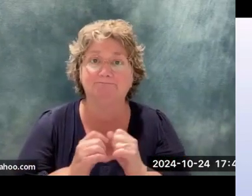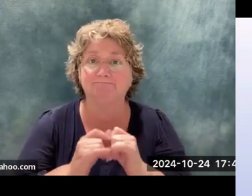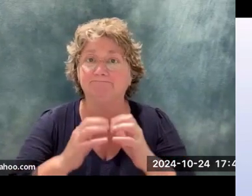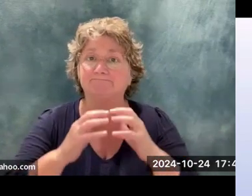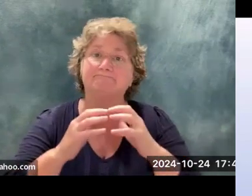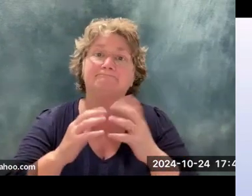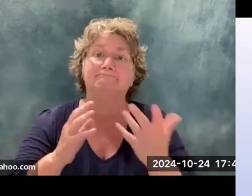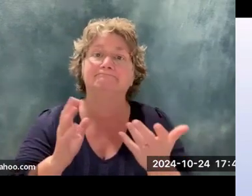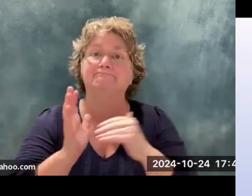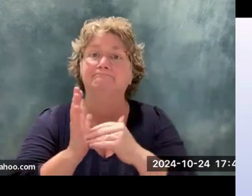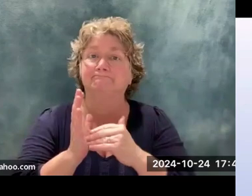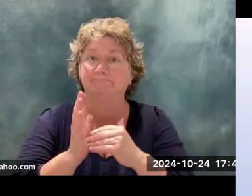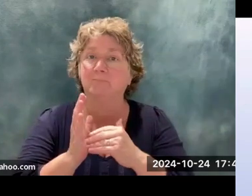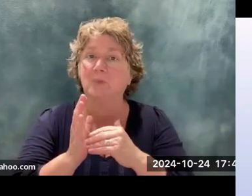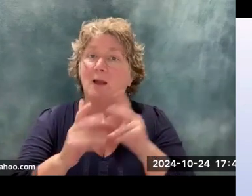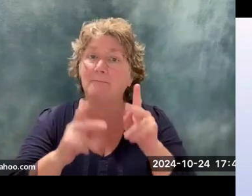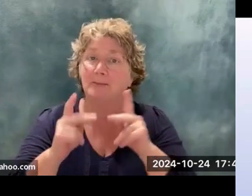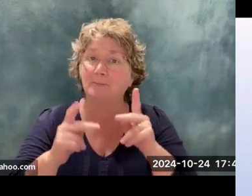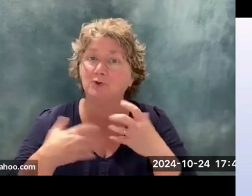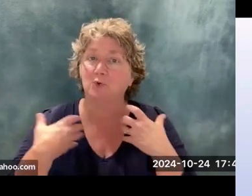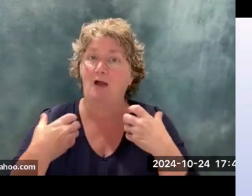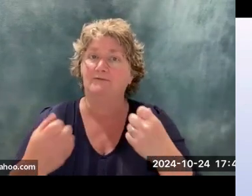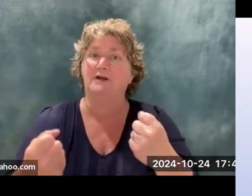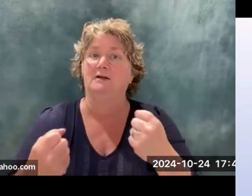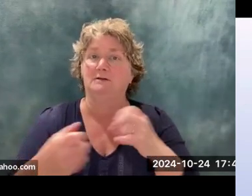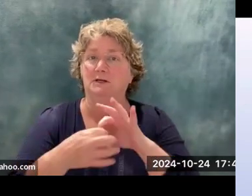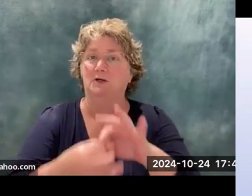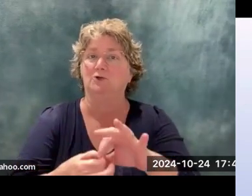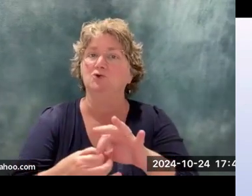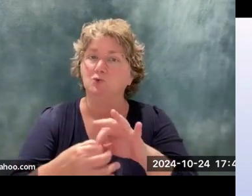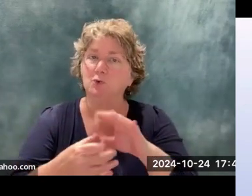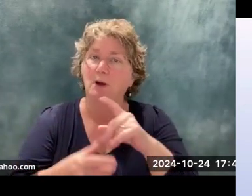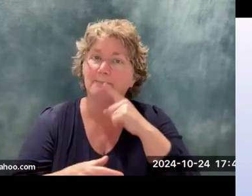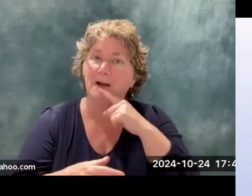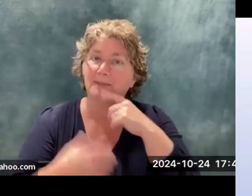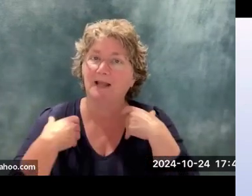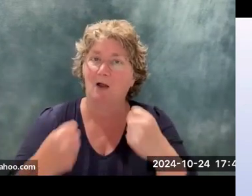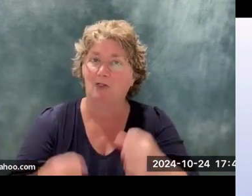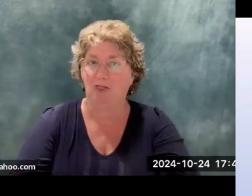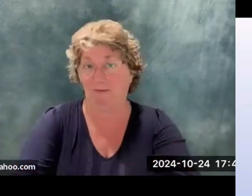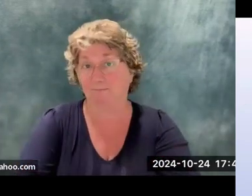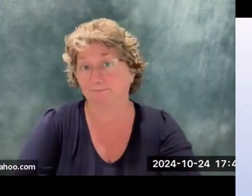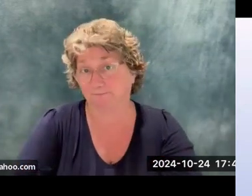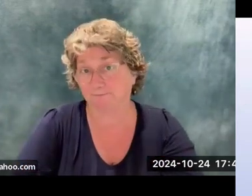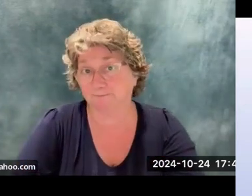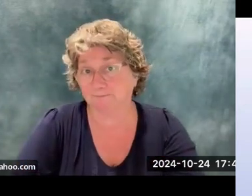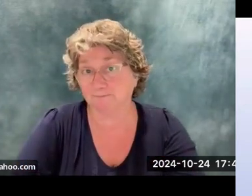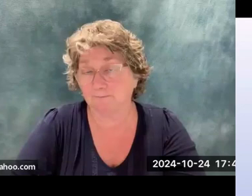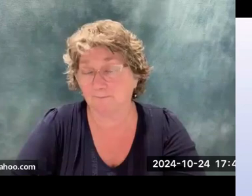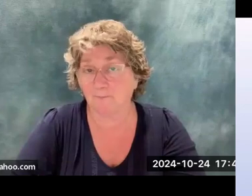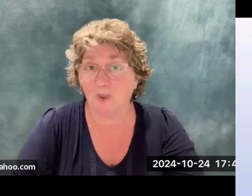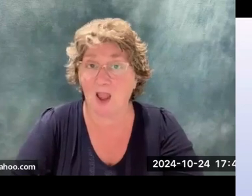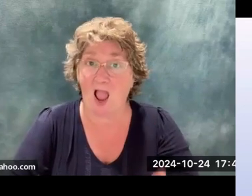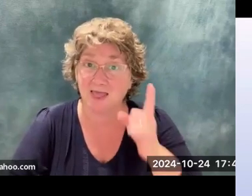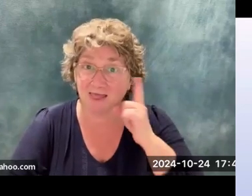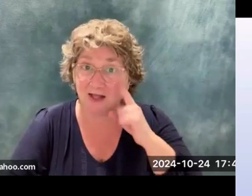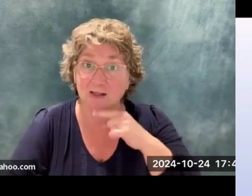confidence in public health measures because for some reason, even though I think that the public health community was heroic